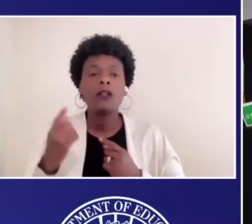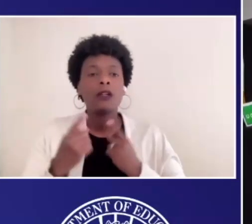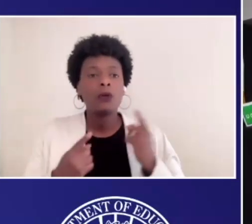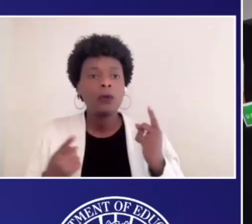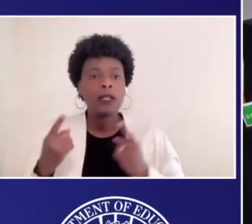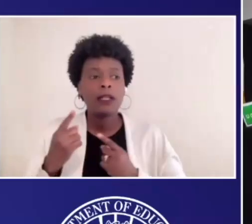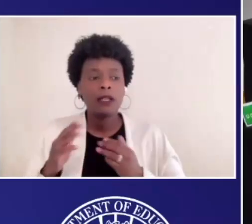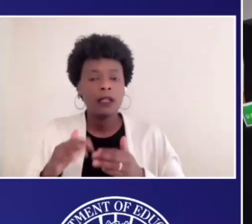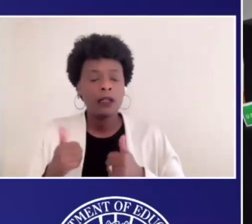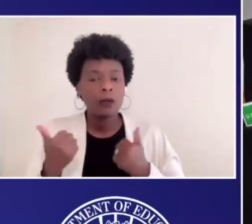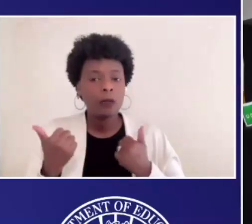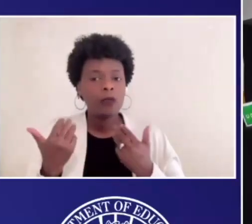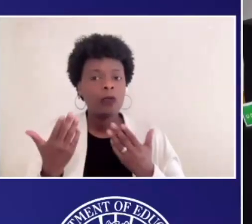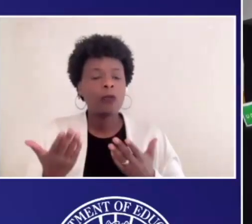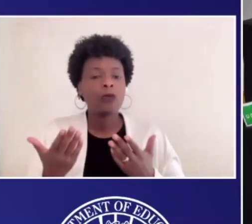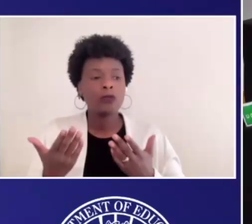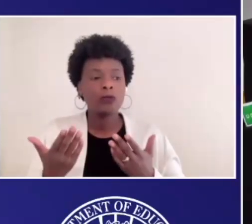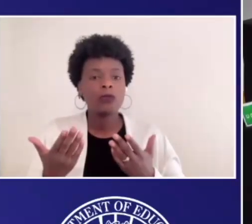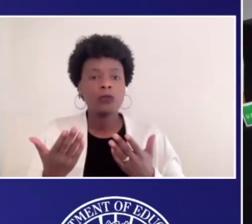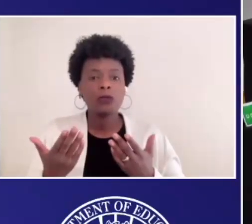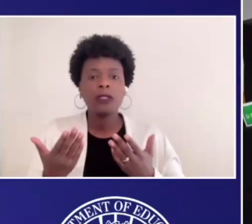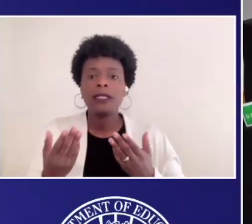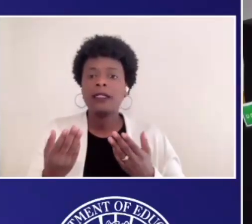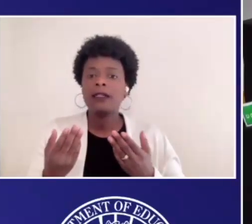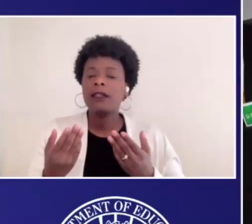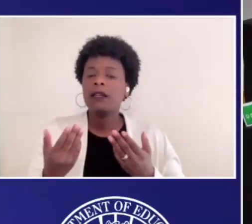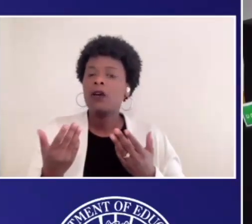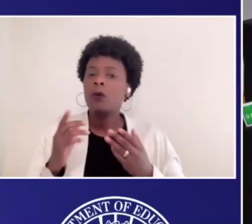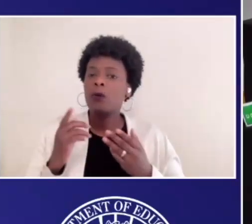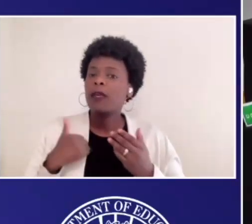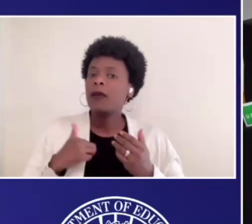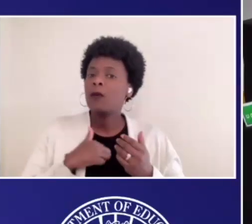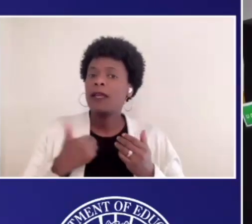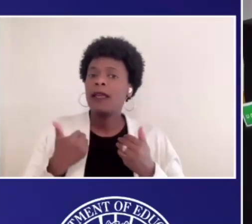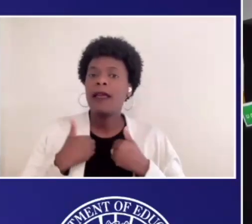where we have sufficient legal authority based upon every element that we have.